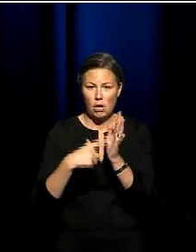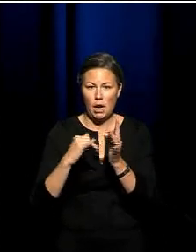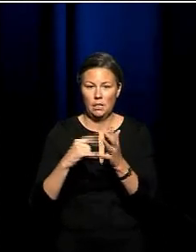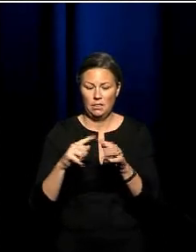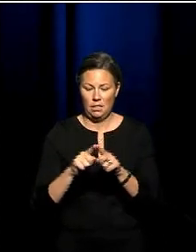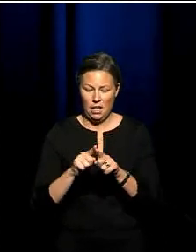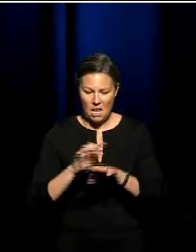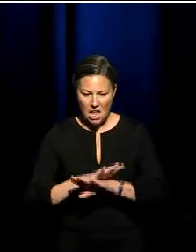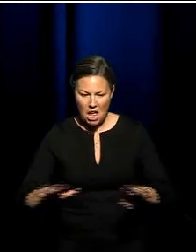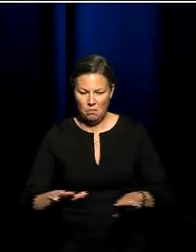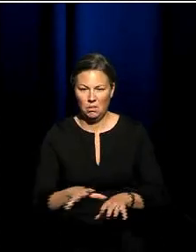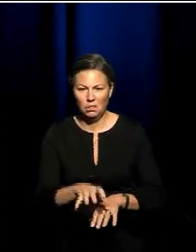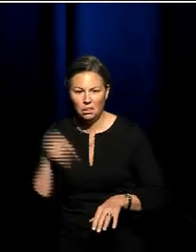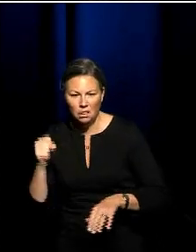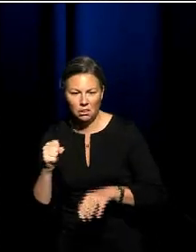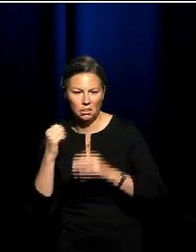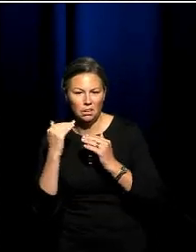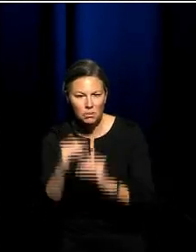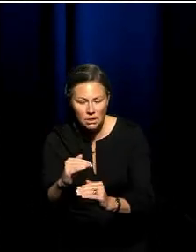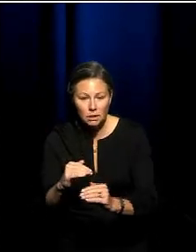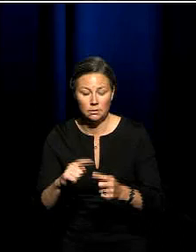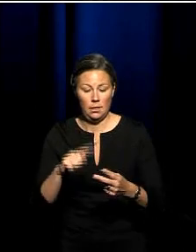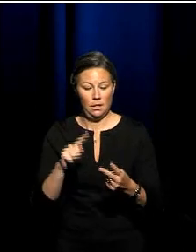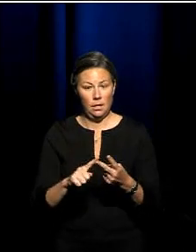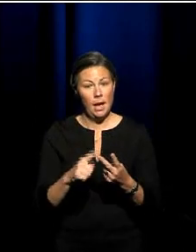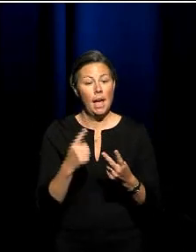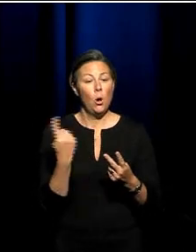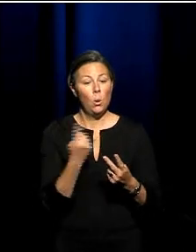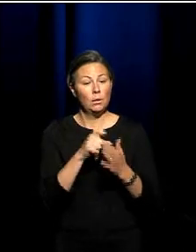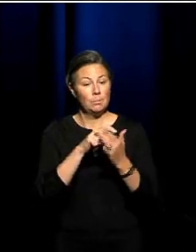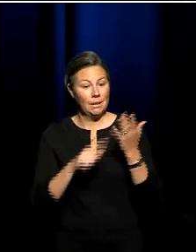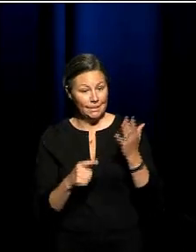issues arising from the types of housing available to people with disability be